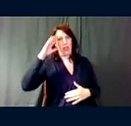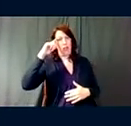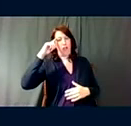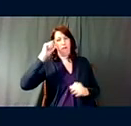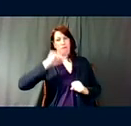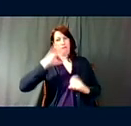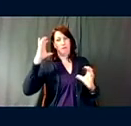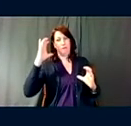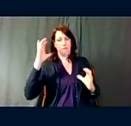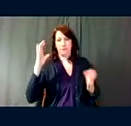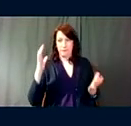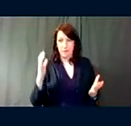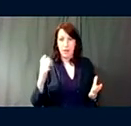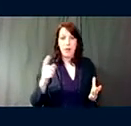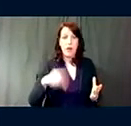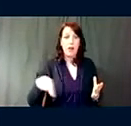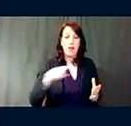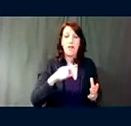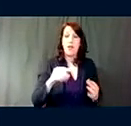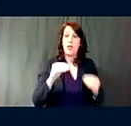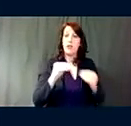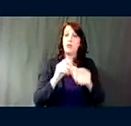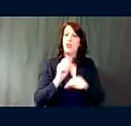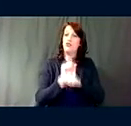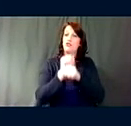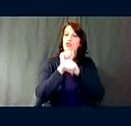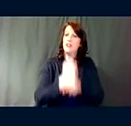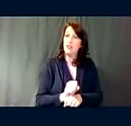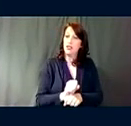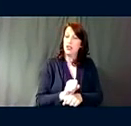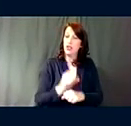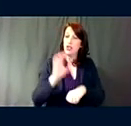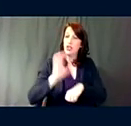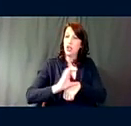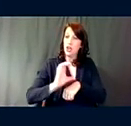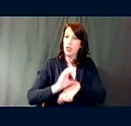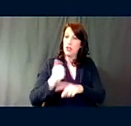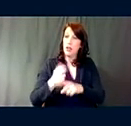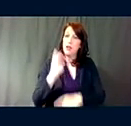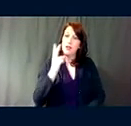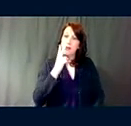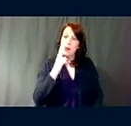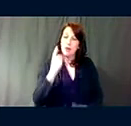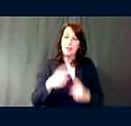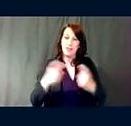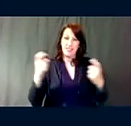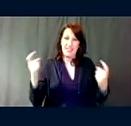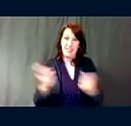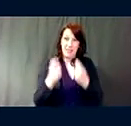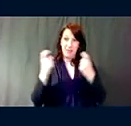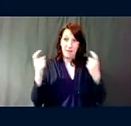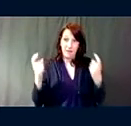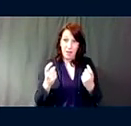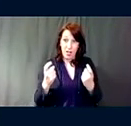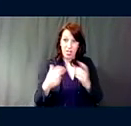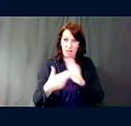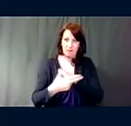WHAT WE WOULD HAVE EXPECTED. COME TO FIND OUT THAT FOR THOSE MORE TRADITIONAL CHURCHES